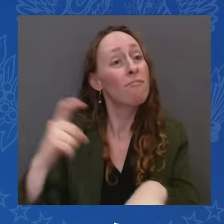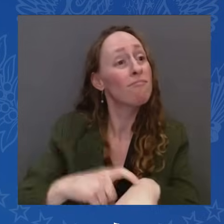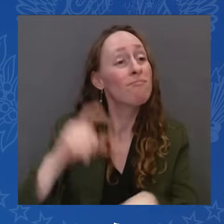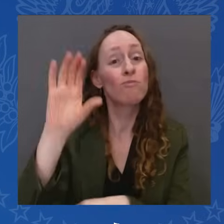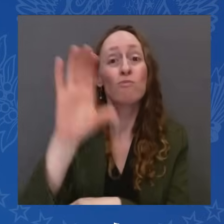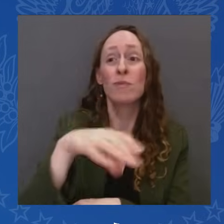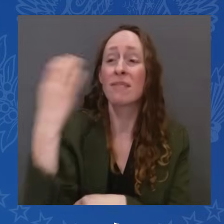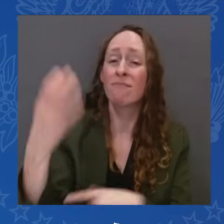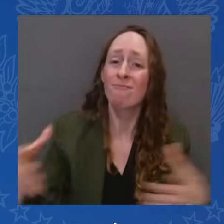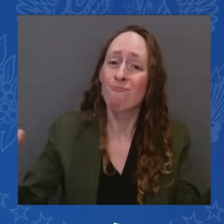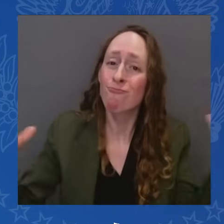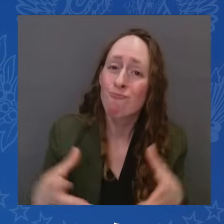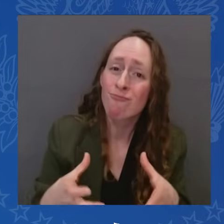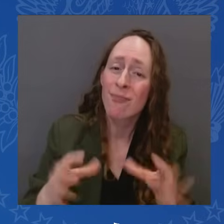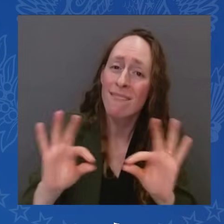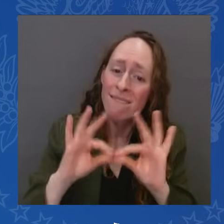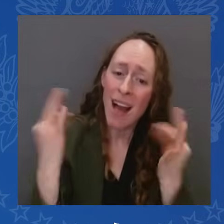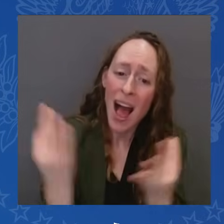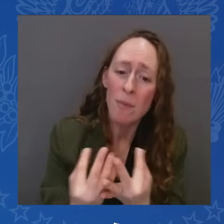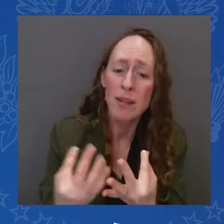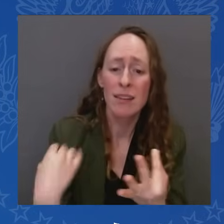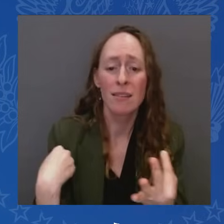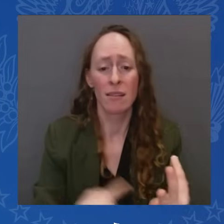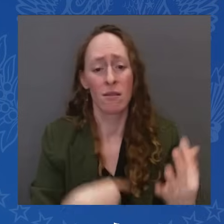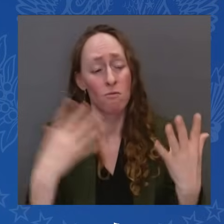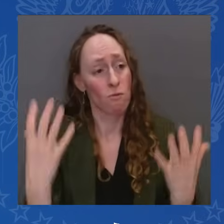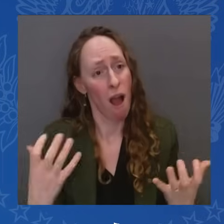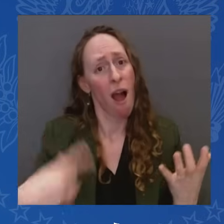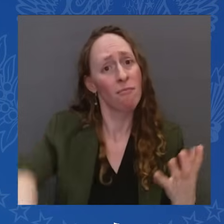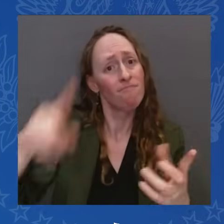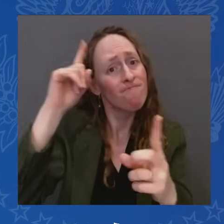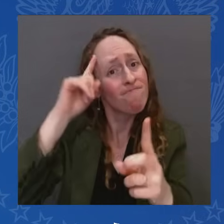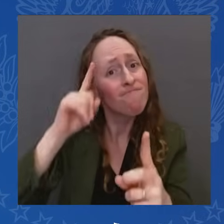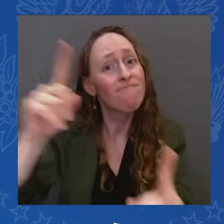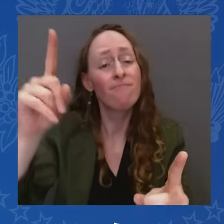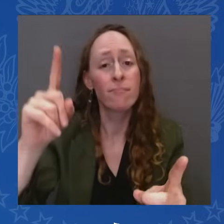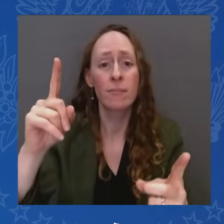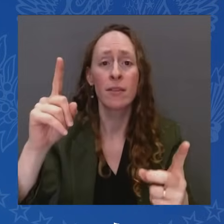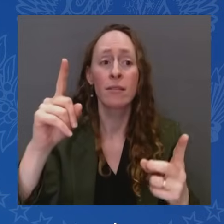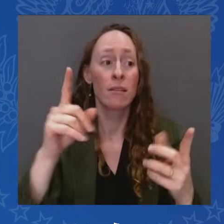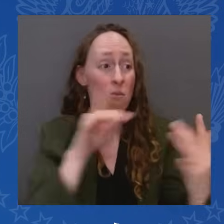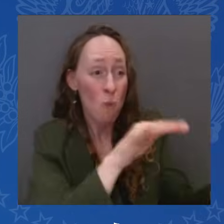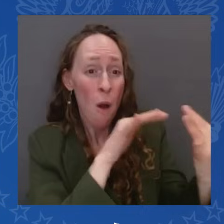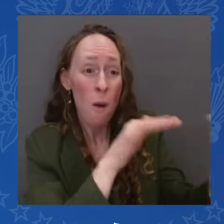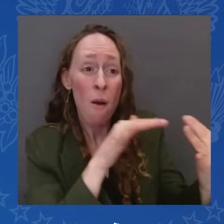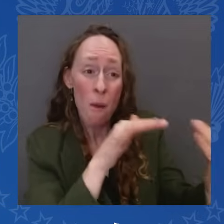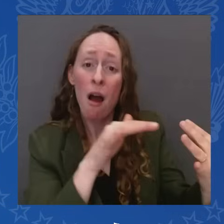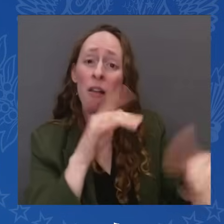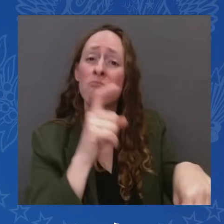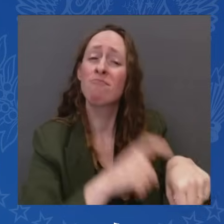And we are heading there together with you and thanks, of course, to your support.